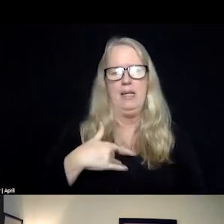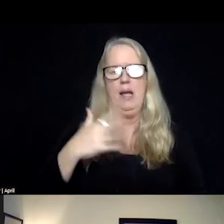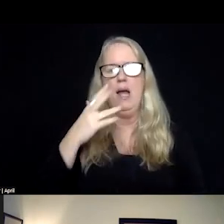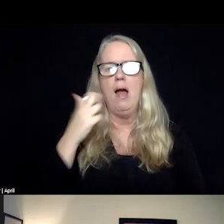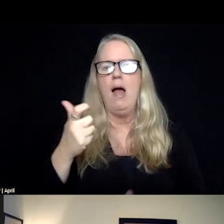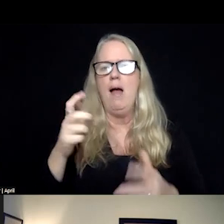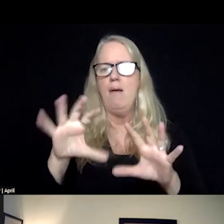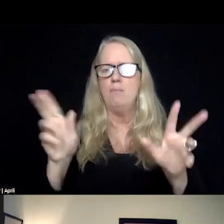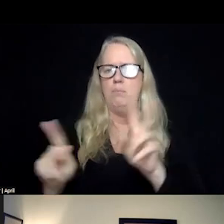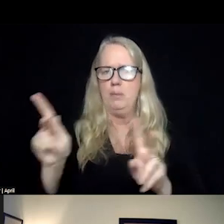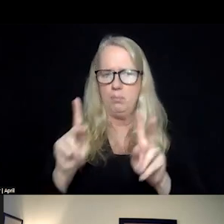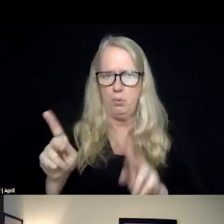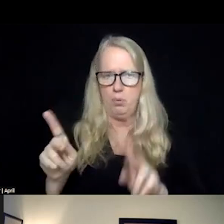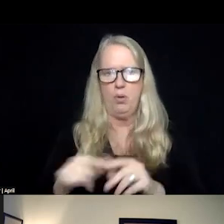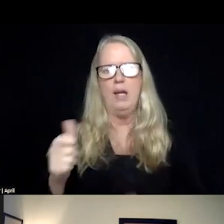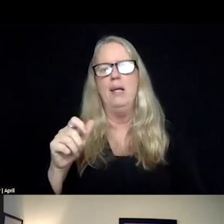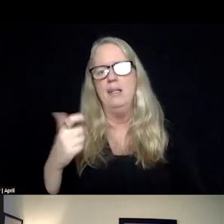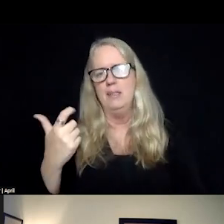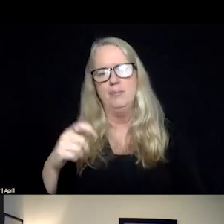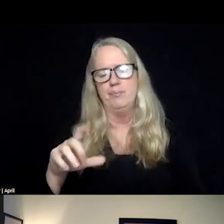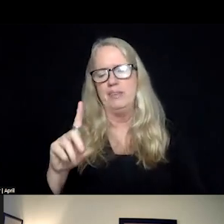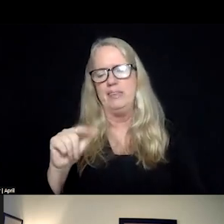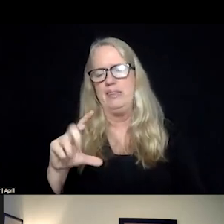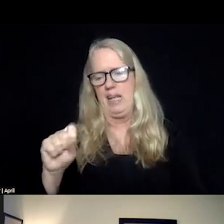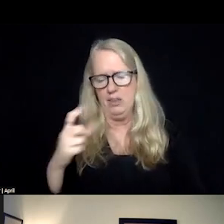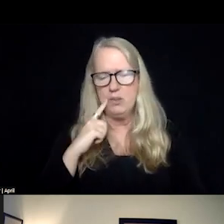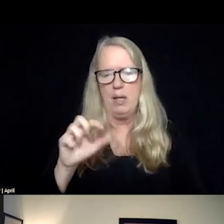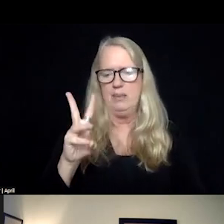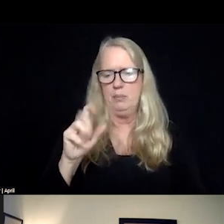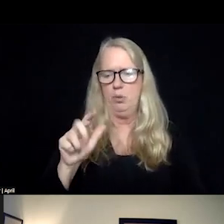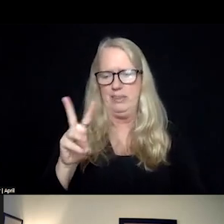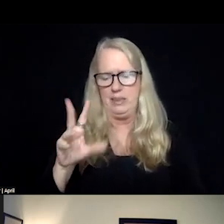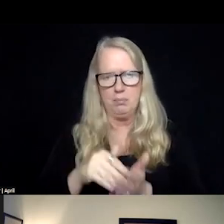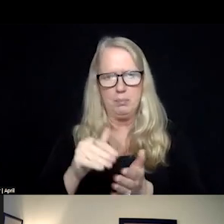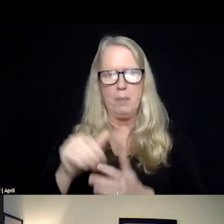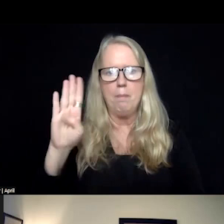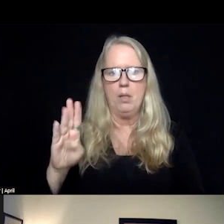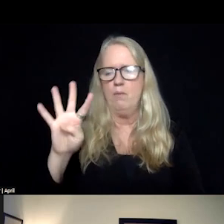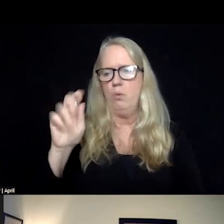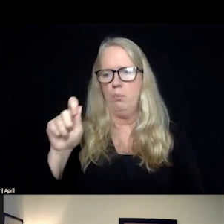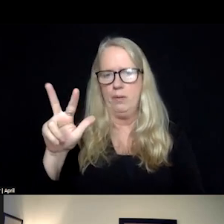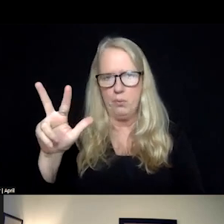DALLAS HAS ABOUT 6.6 MILLION.